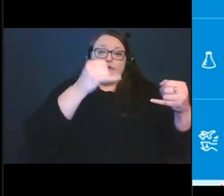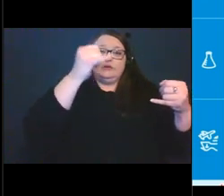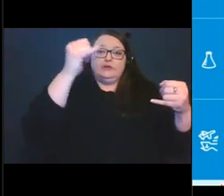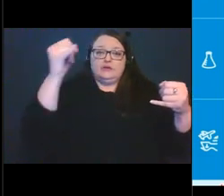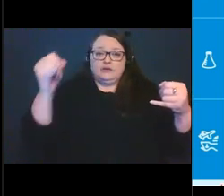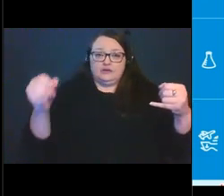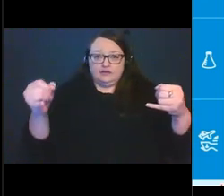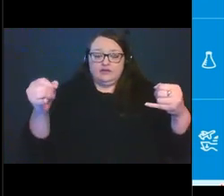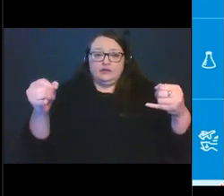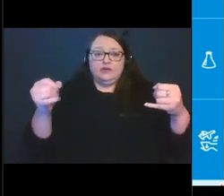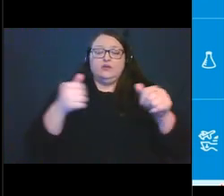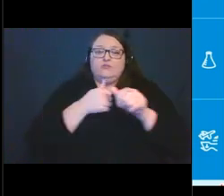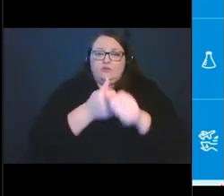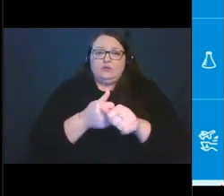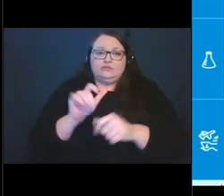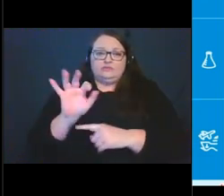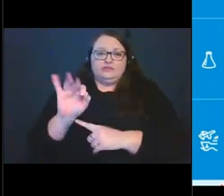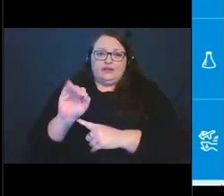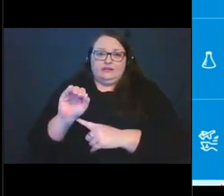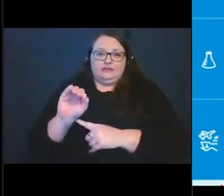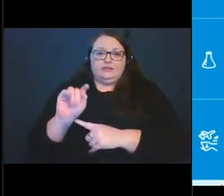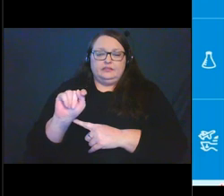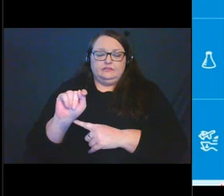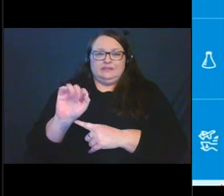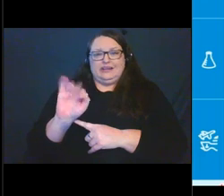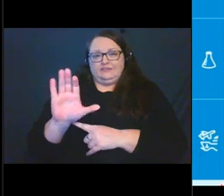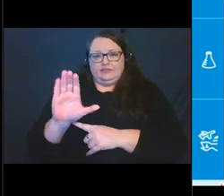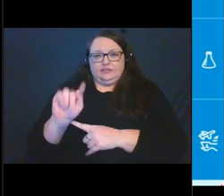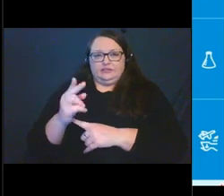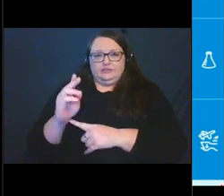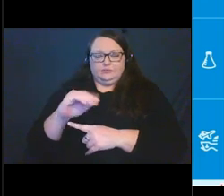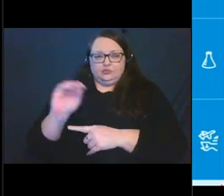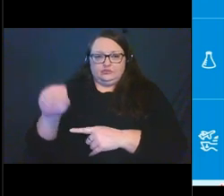steps follow a similar pattern to the annual increase of normal temperatures in the spring,